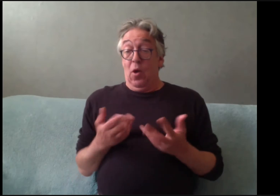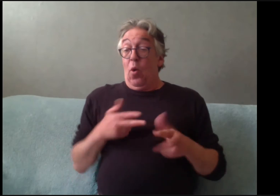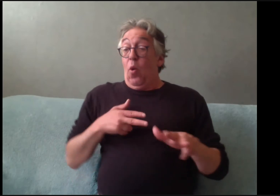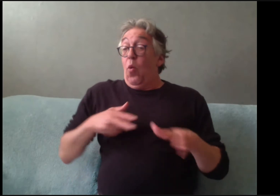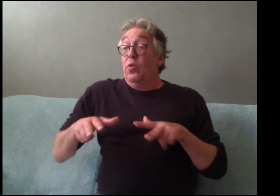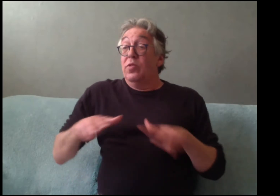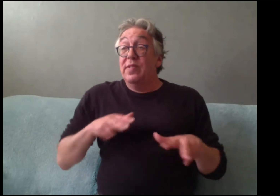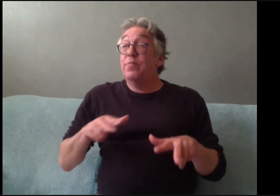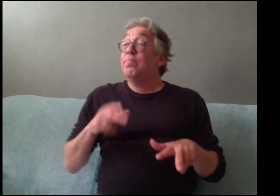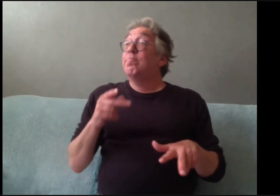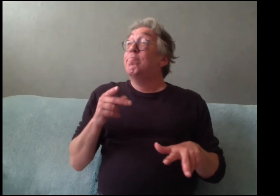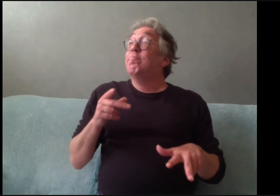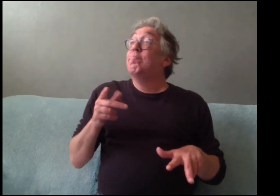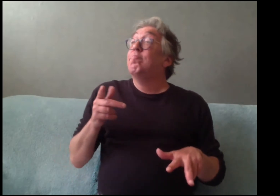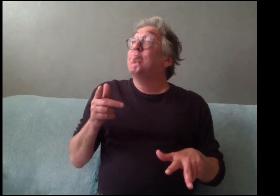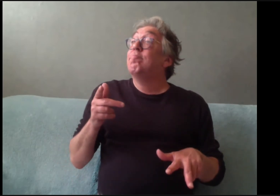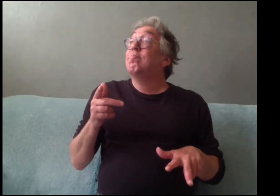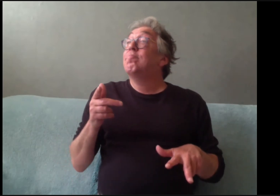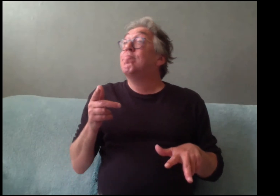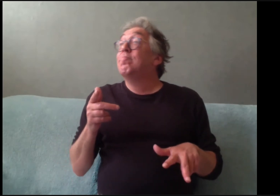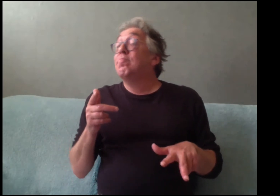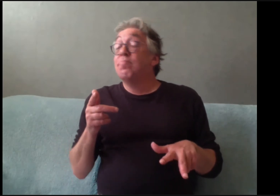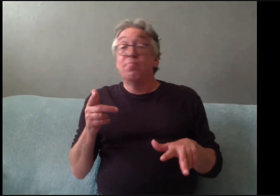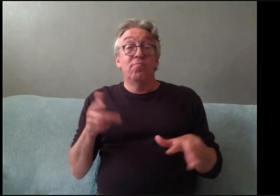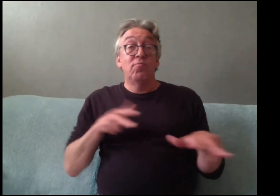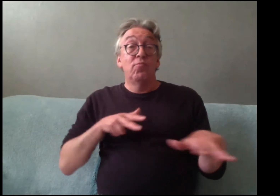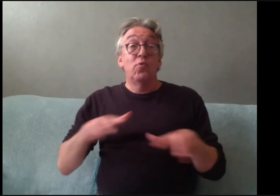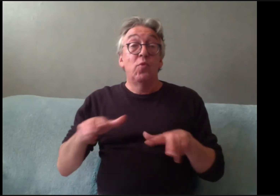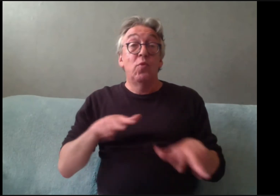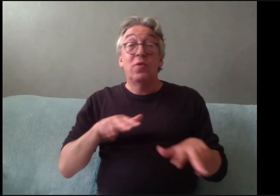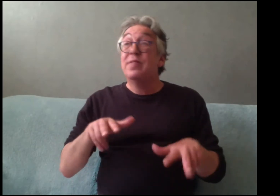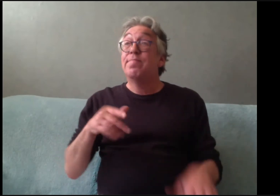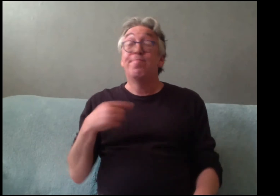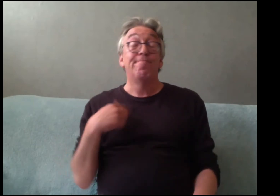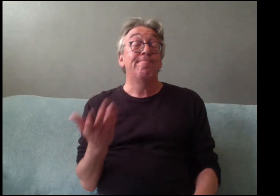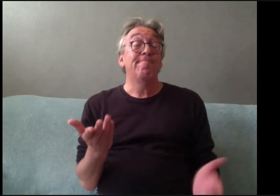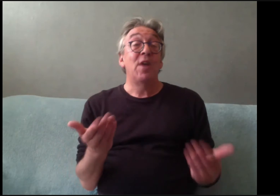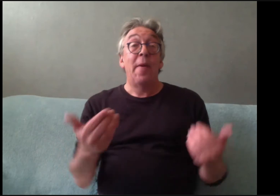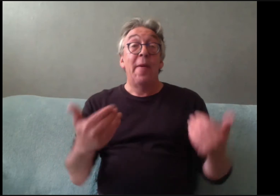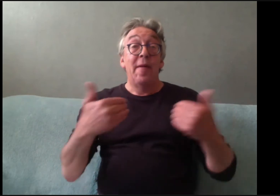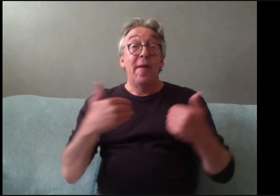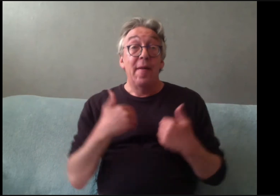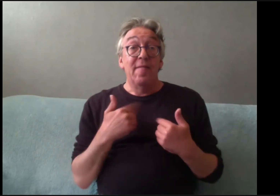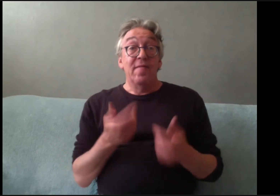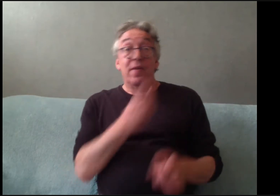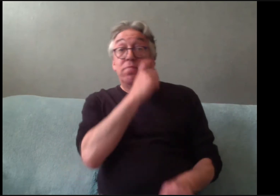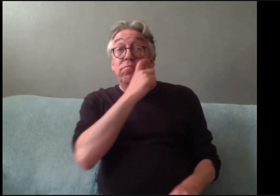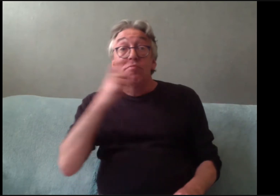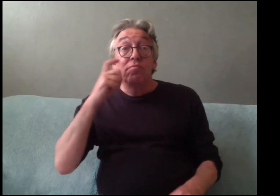and users with protective equipment and to find alternative solutions